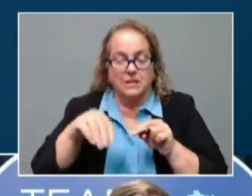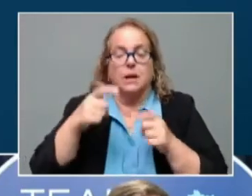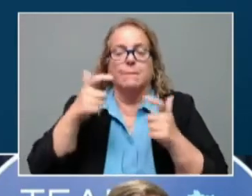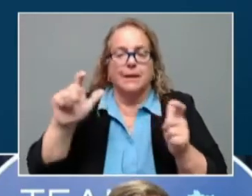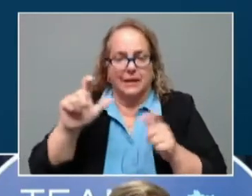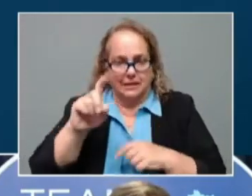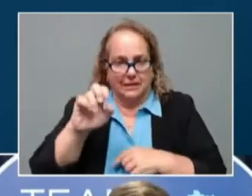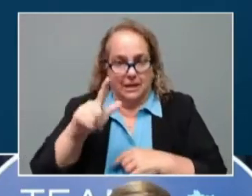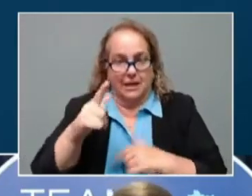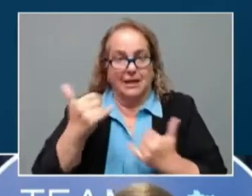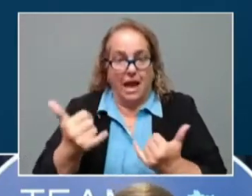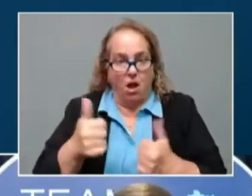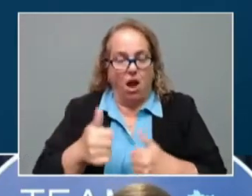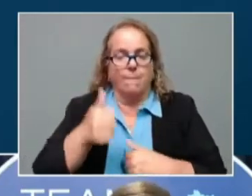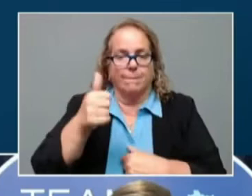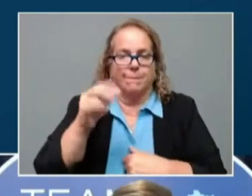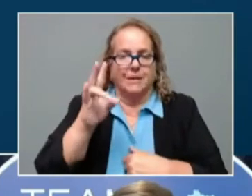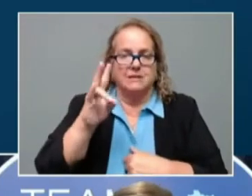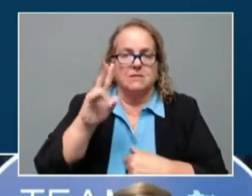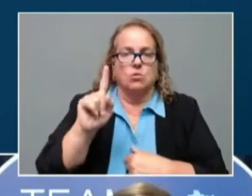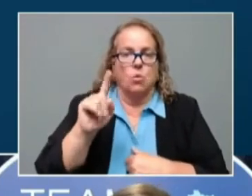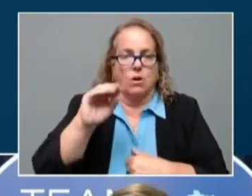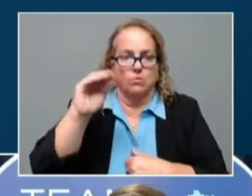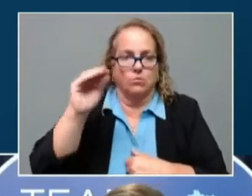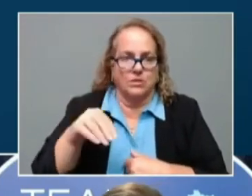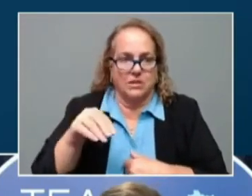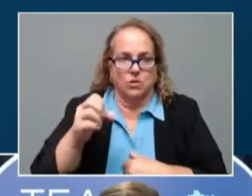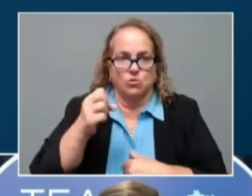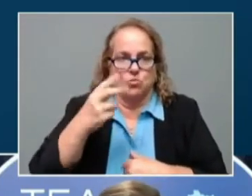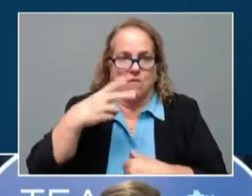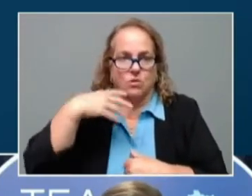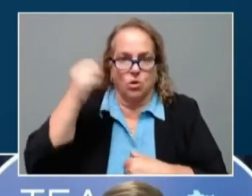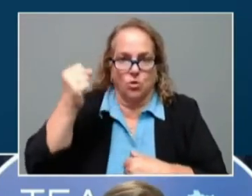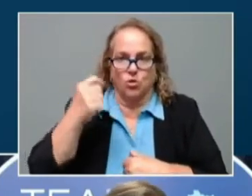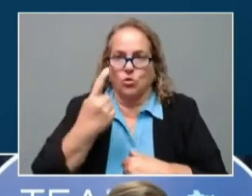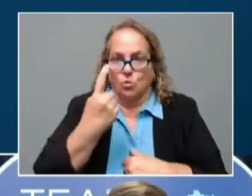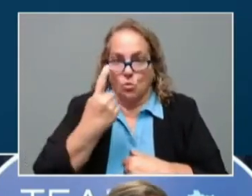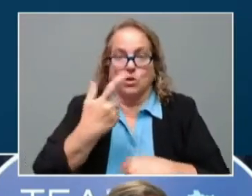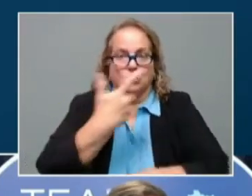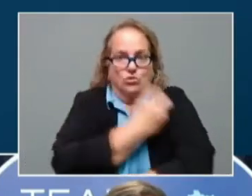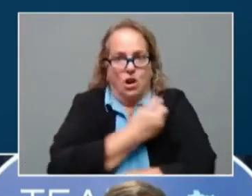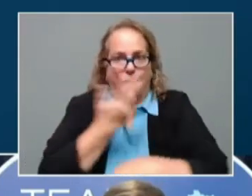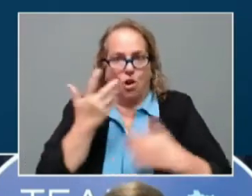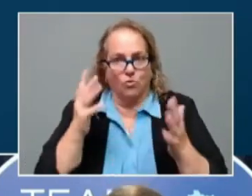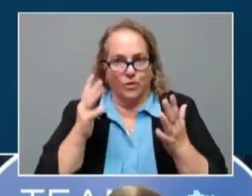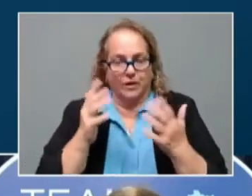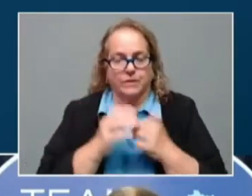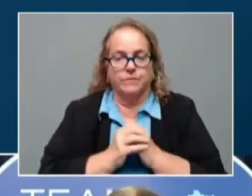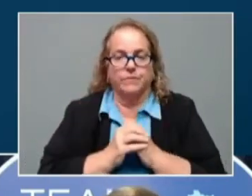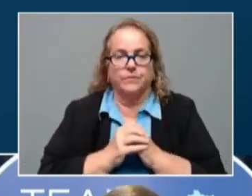71%. Originally we thought that uh, this could start moving us towards herd